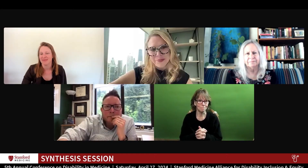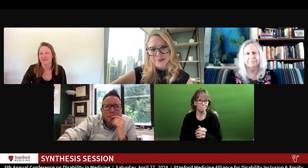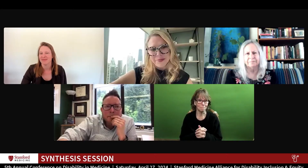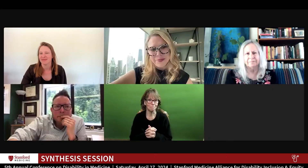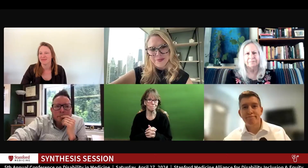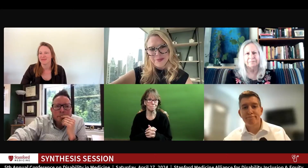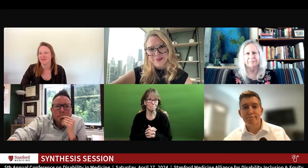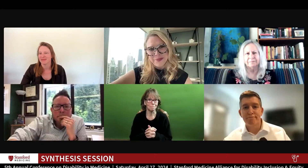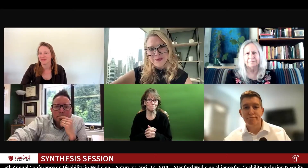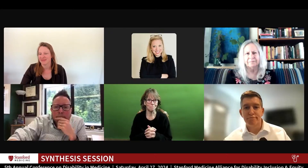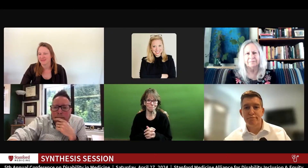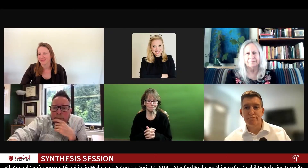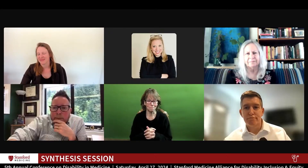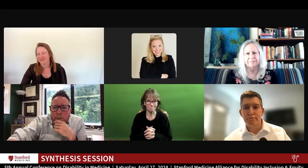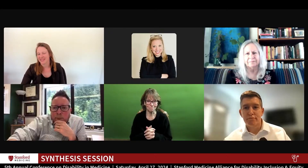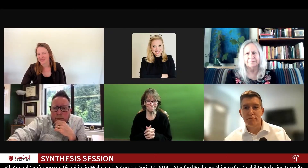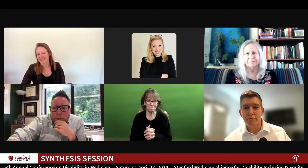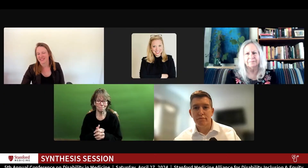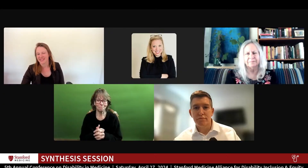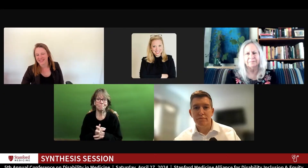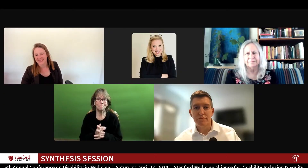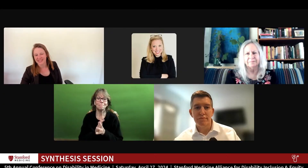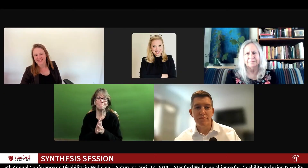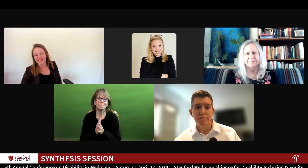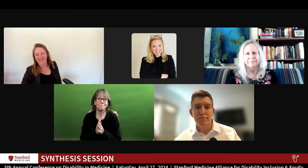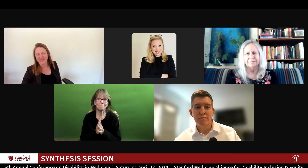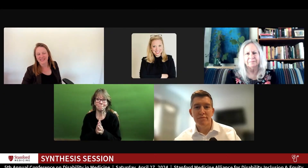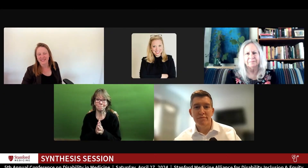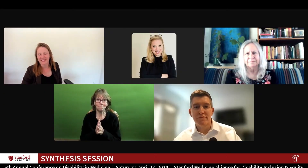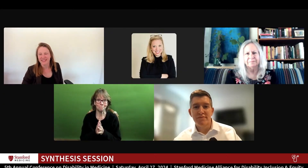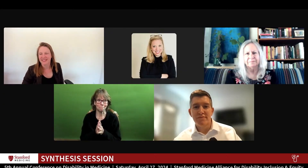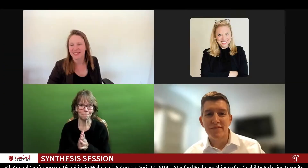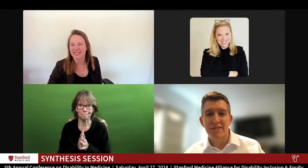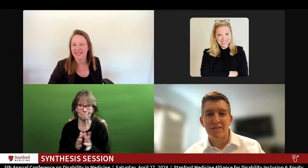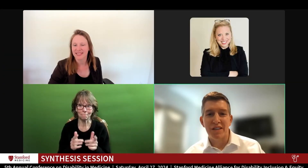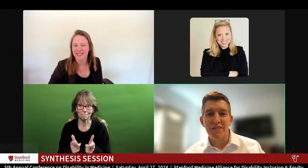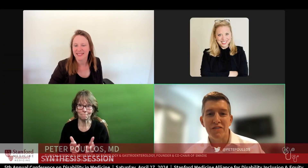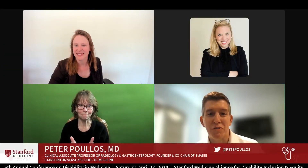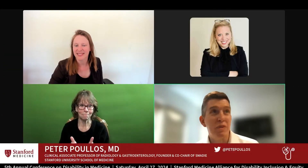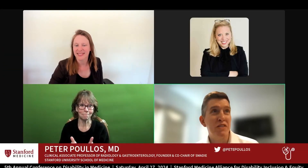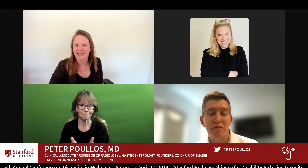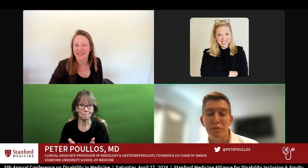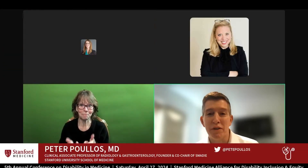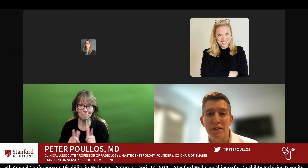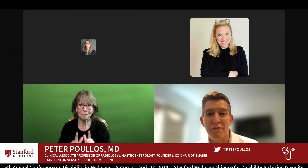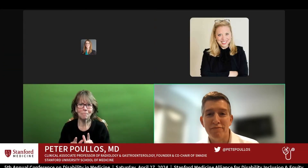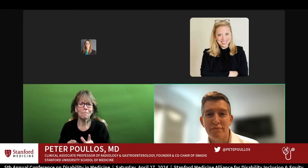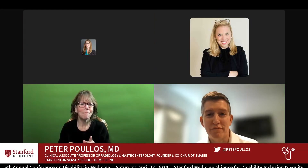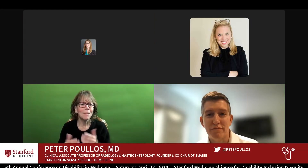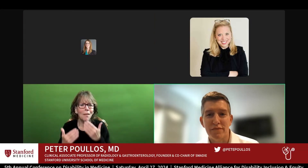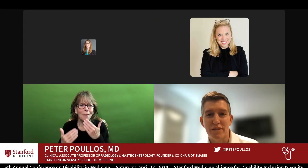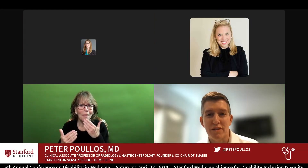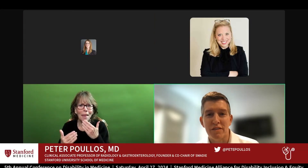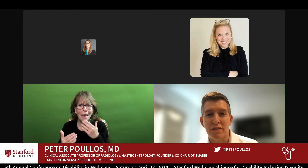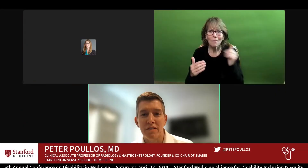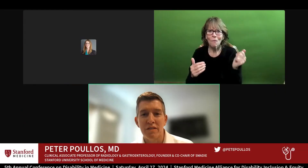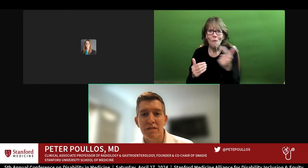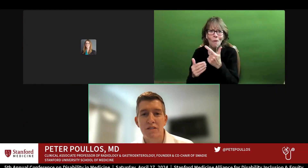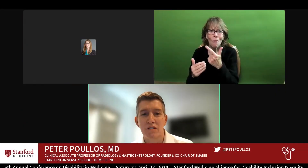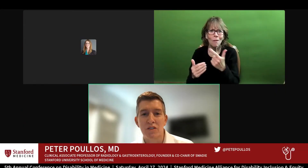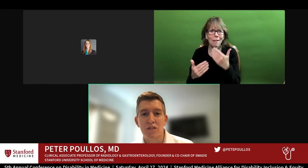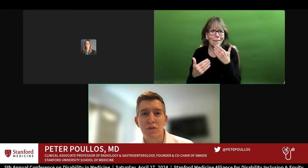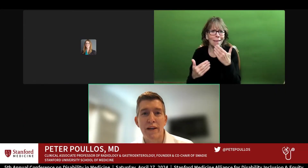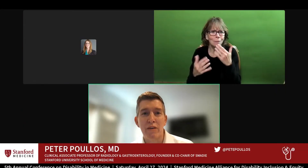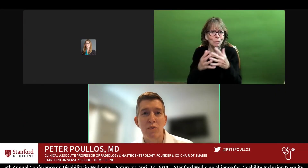Thank you for joining us today. >> Peter Poullos: Thanks so much, everybody. Great